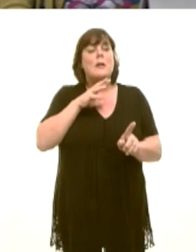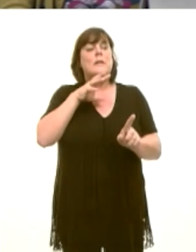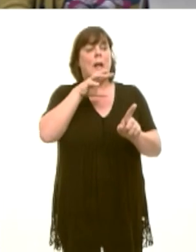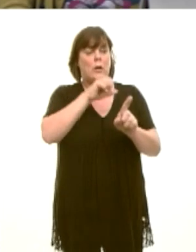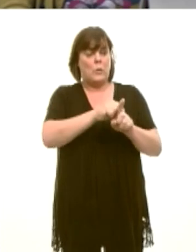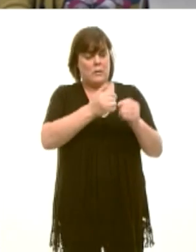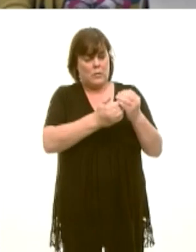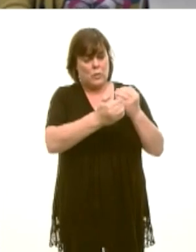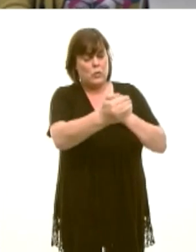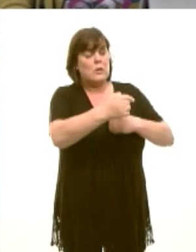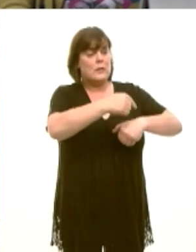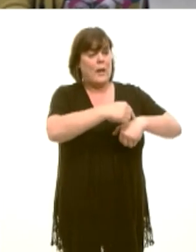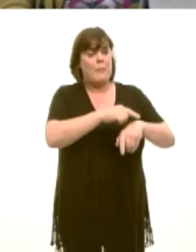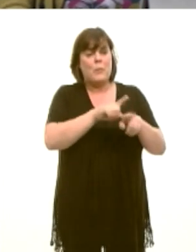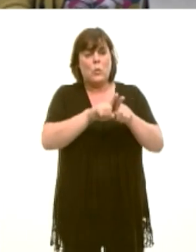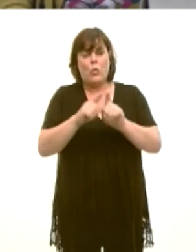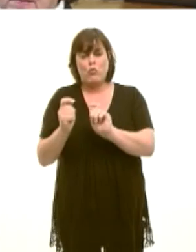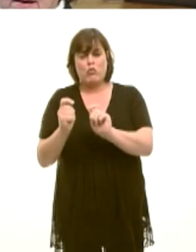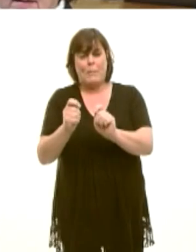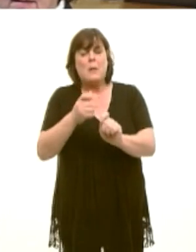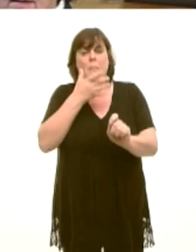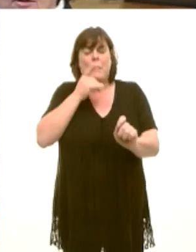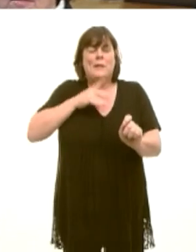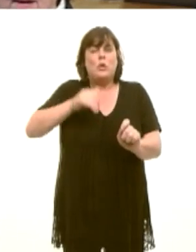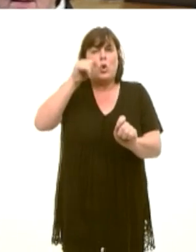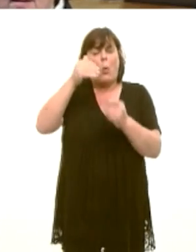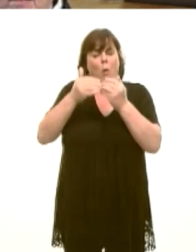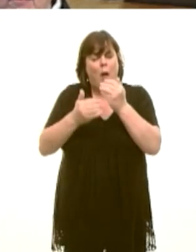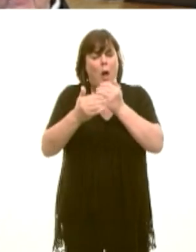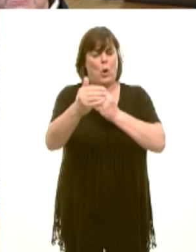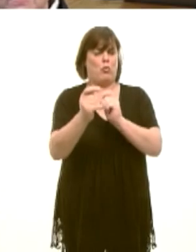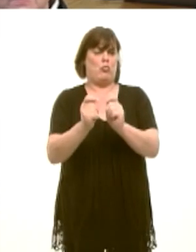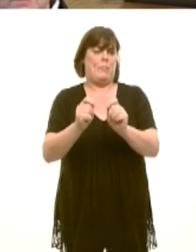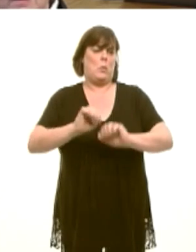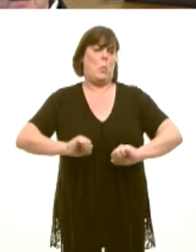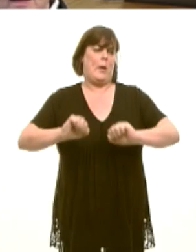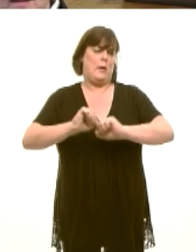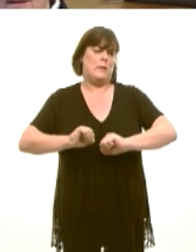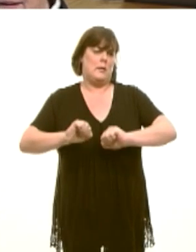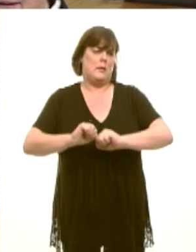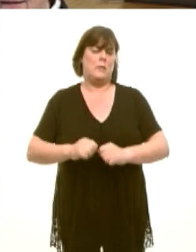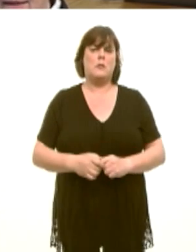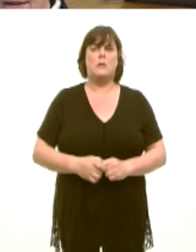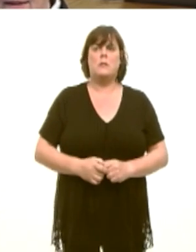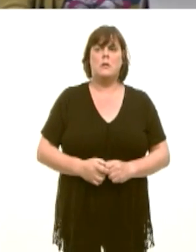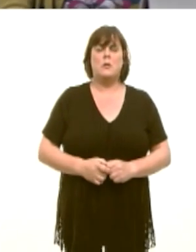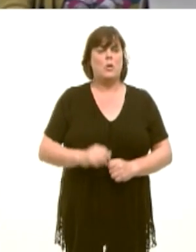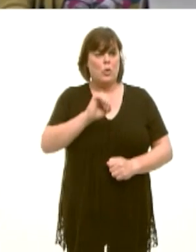you a time within which you receive treatmentí. [Interruption.] Well, your own press releasesó.